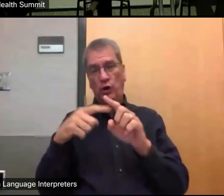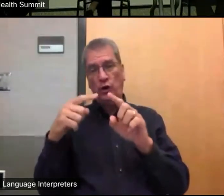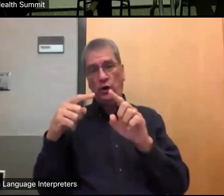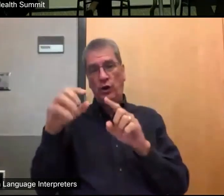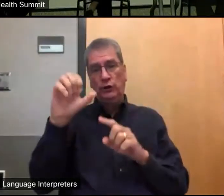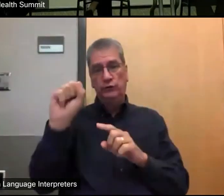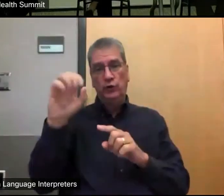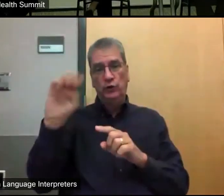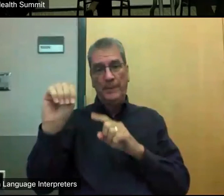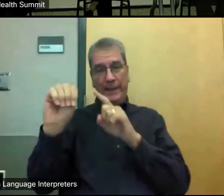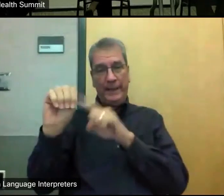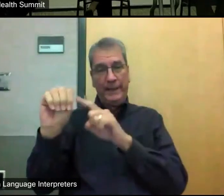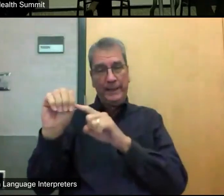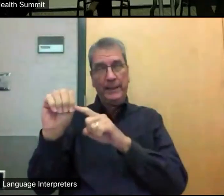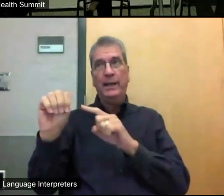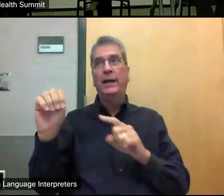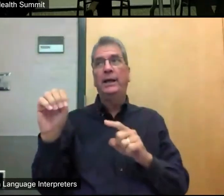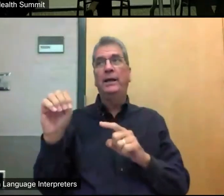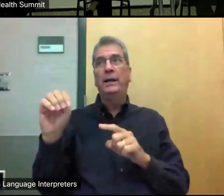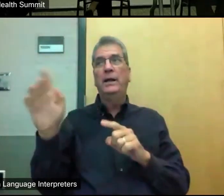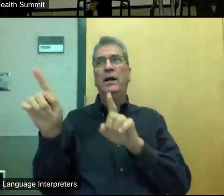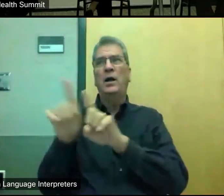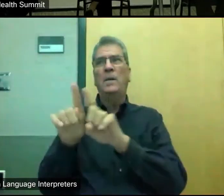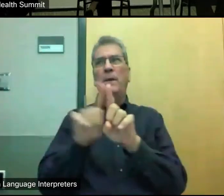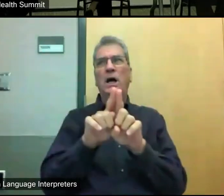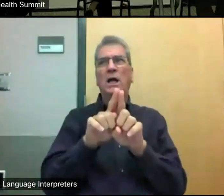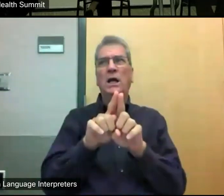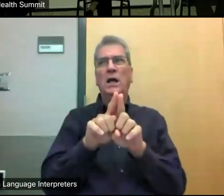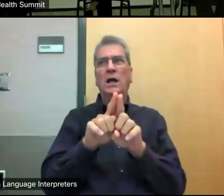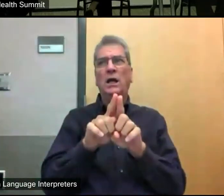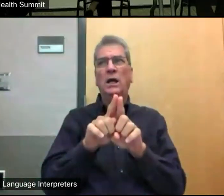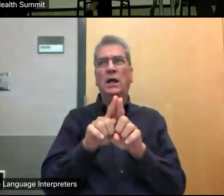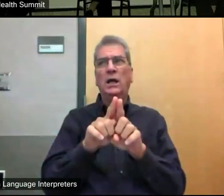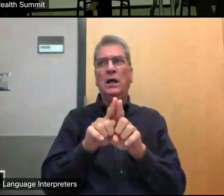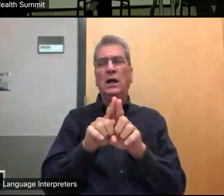for the communication, but there's also right now we are, especially with Bobby infectious